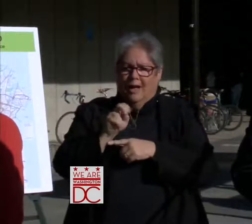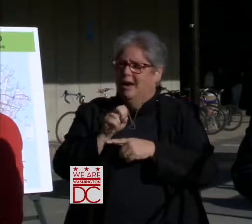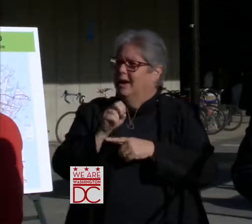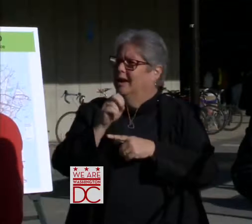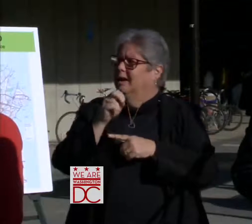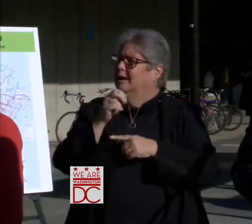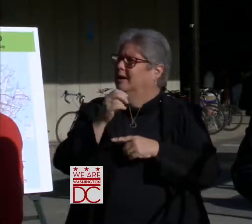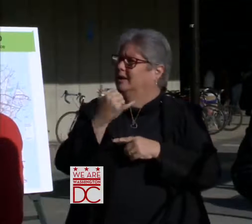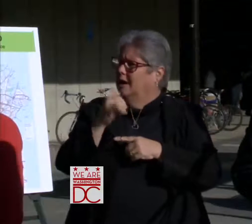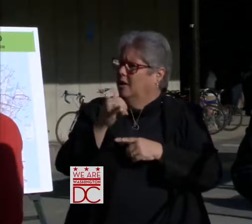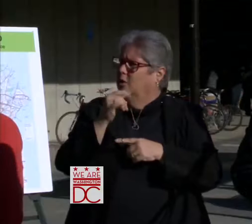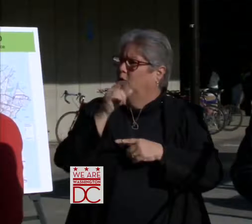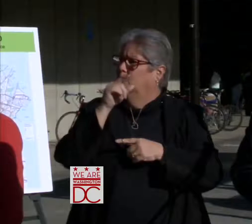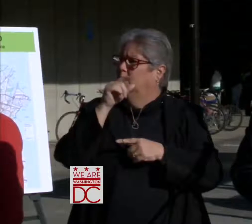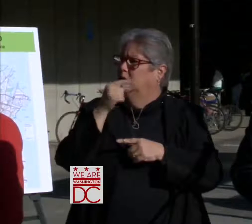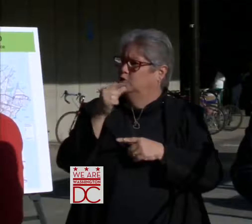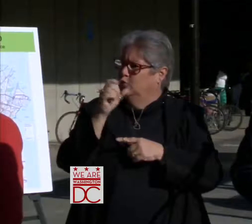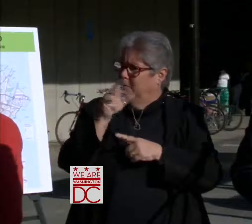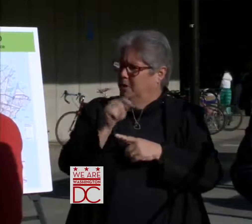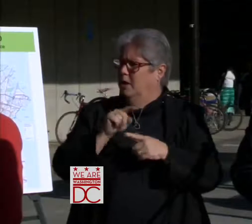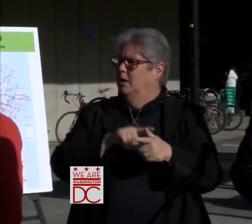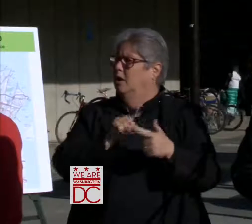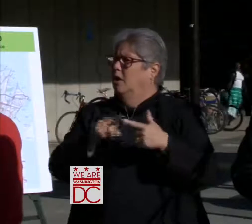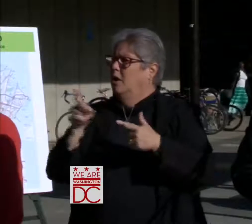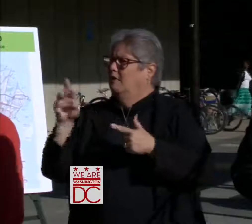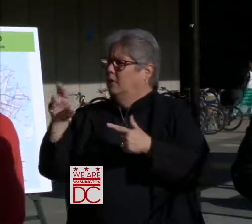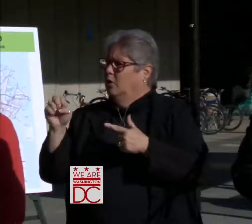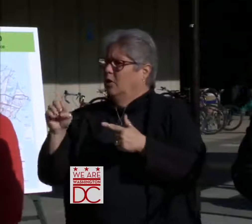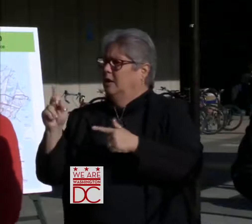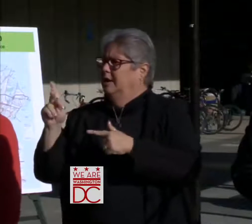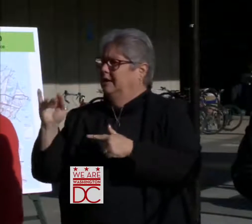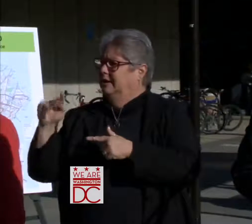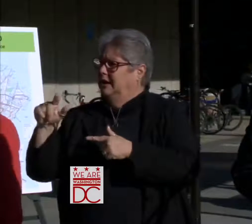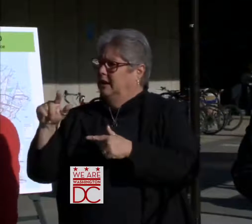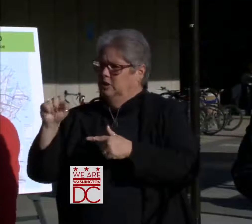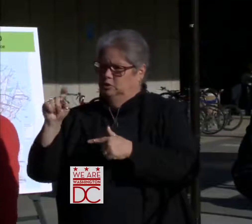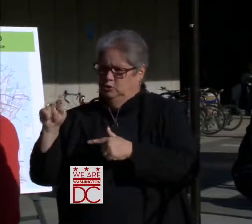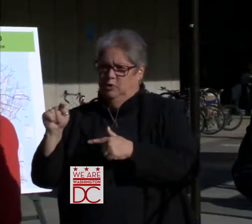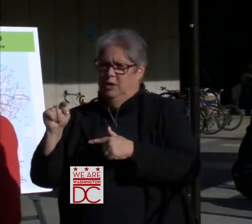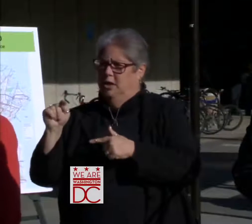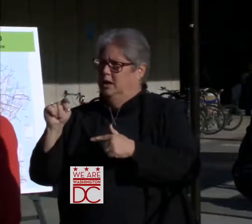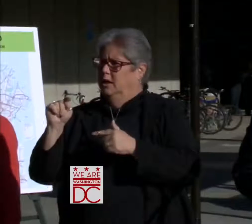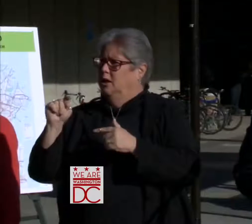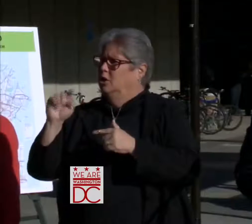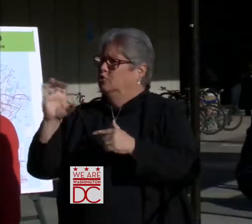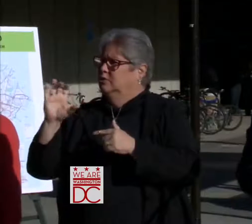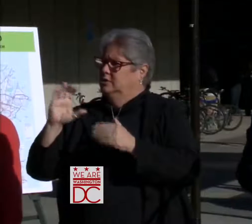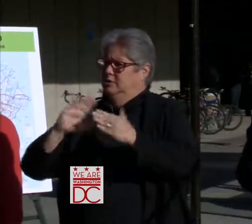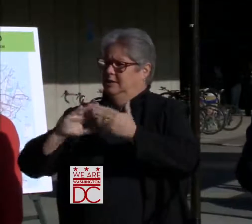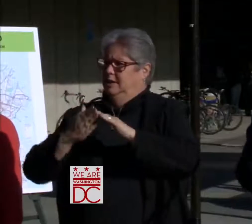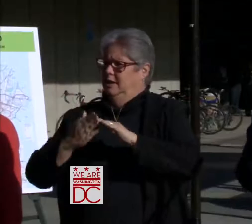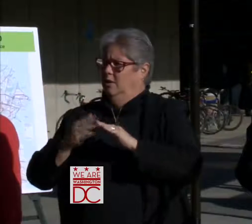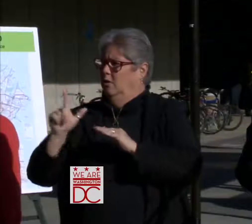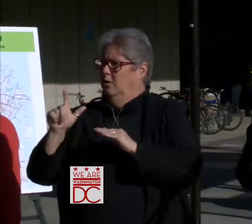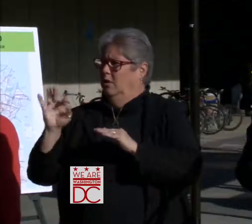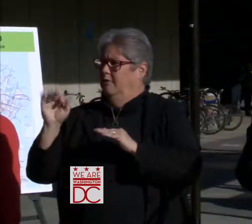CARROLLTON ON THE RED OR FOR THE VRE AT KING STREET, CRYSTAL CITY OR L'ENFANT PLAZA.